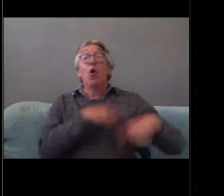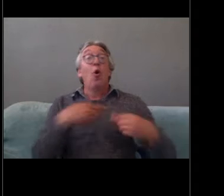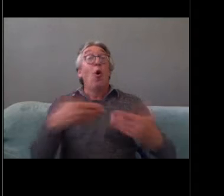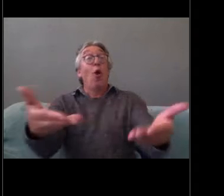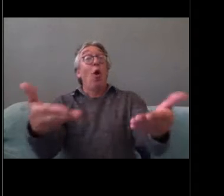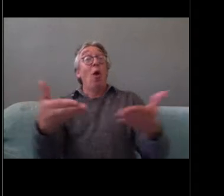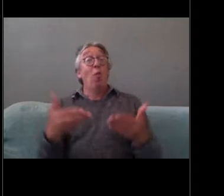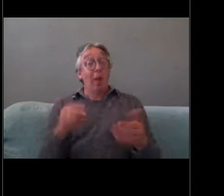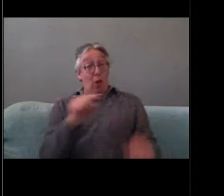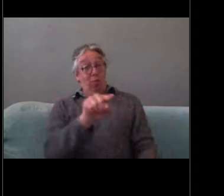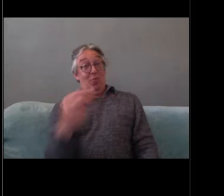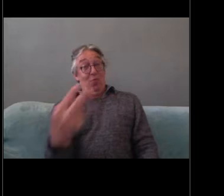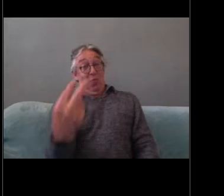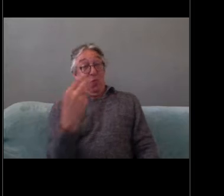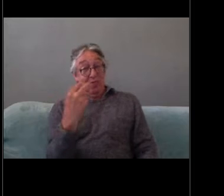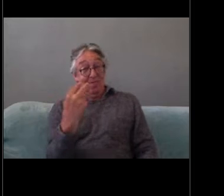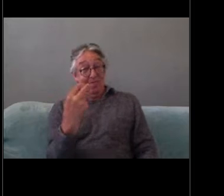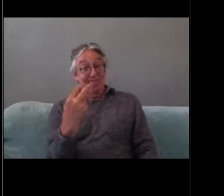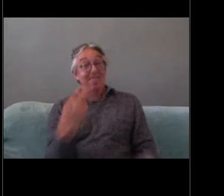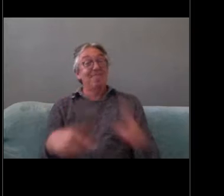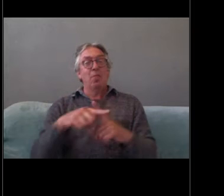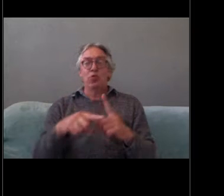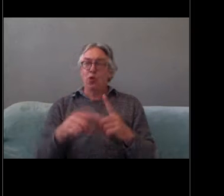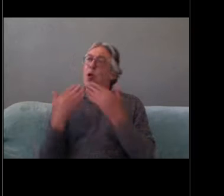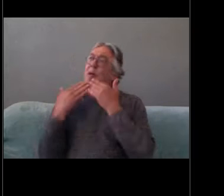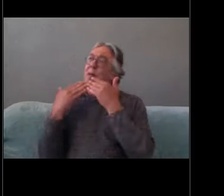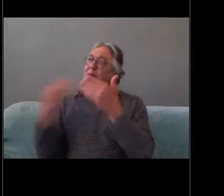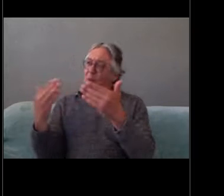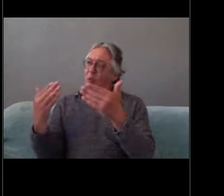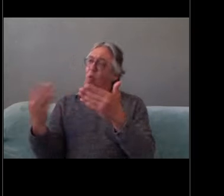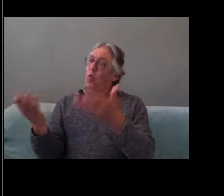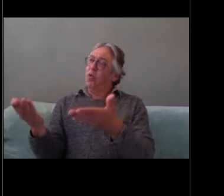Thank you for the opportunity to speak about the important question